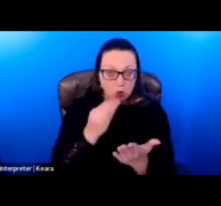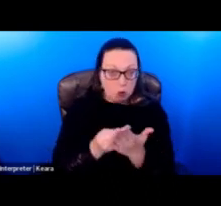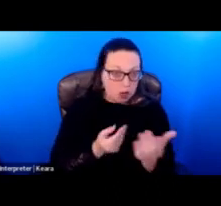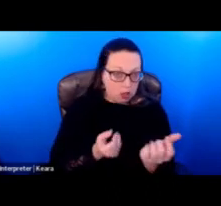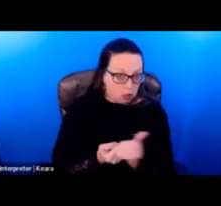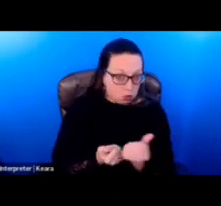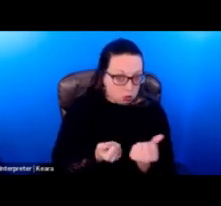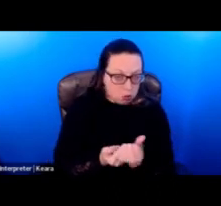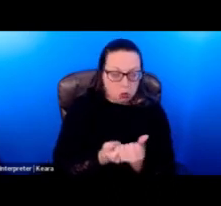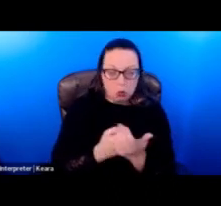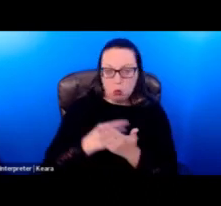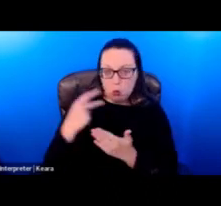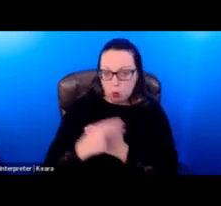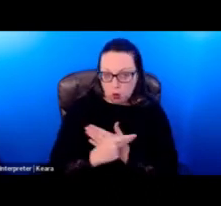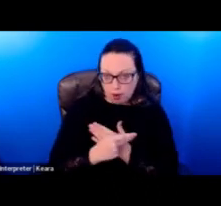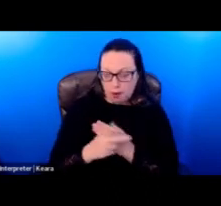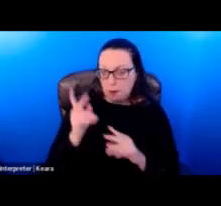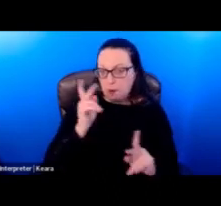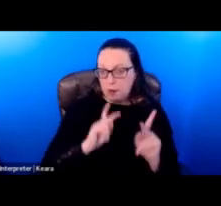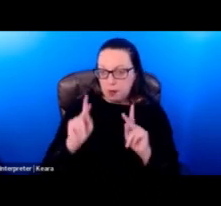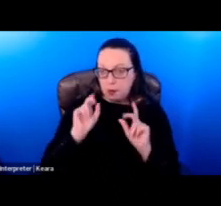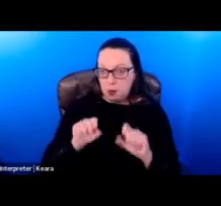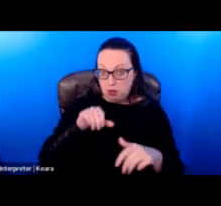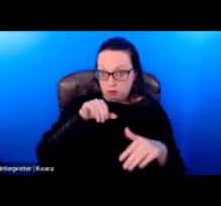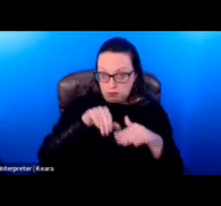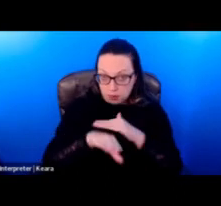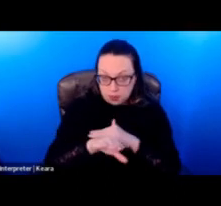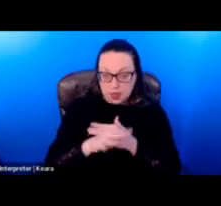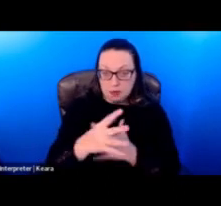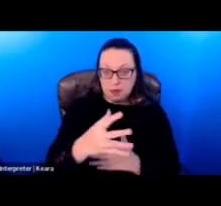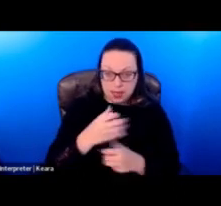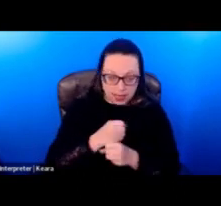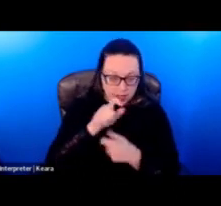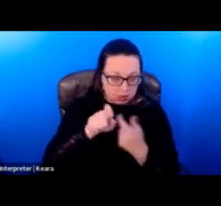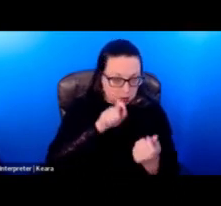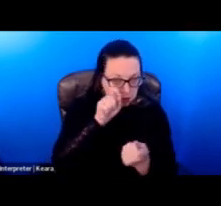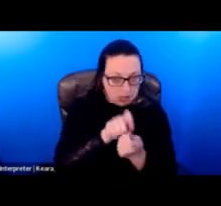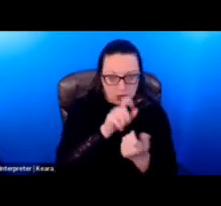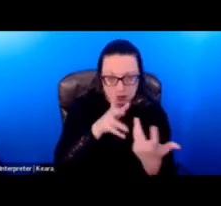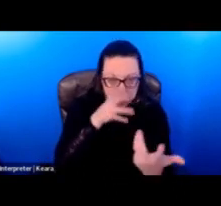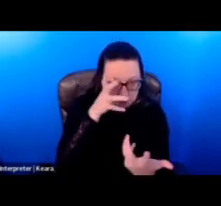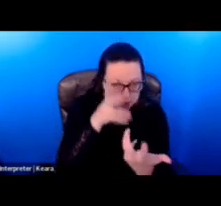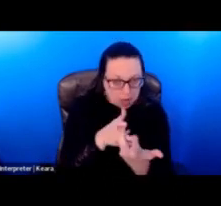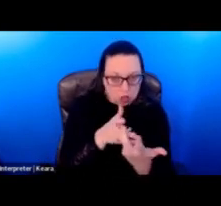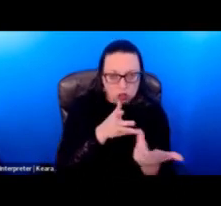a program that people can come into and get very tailored services, leading to employment.